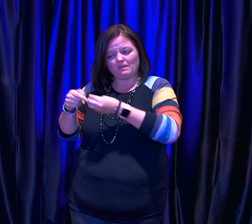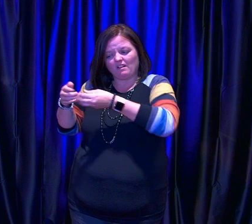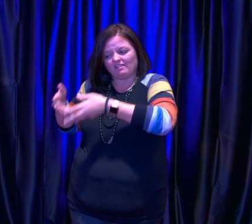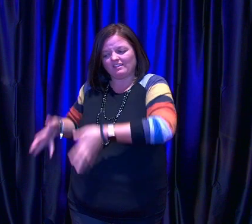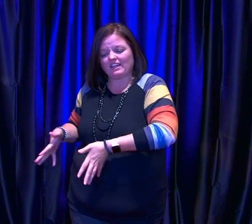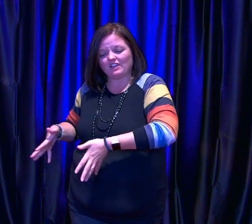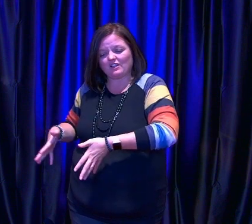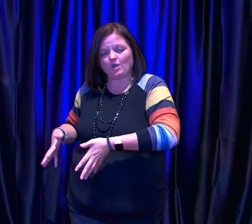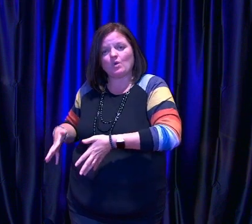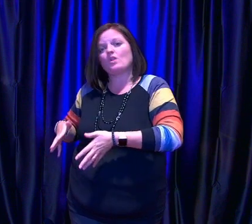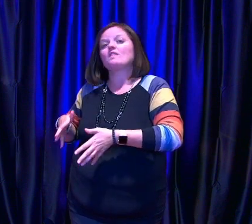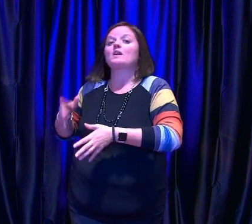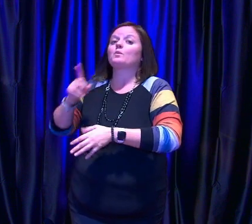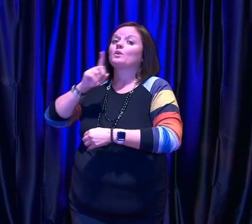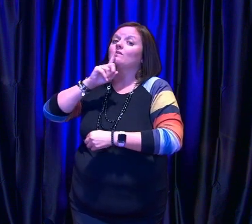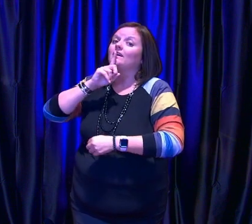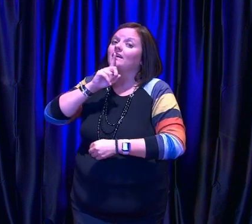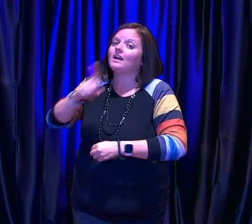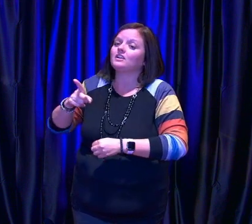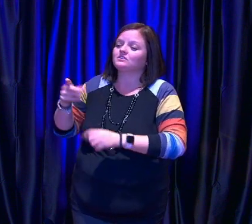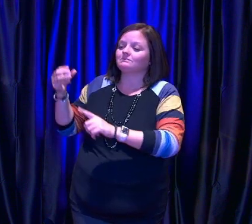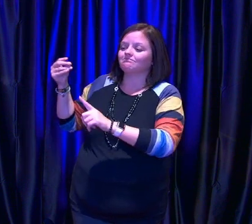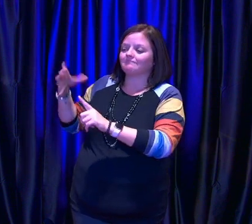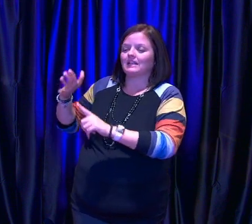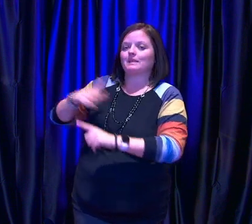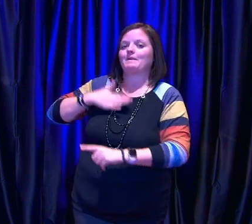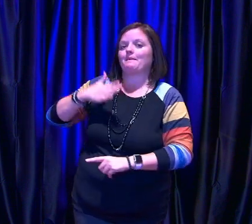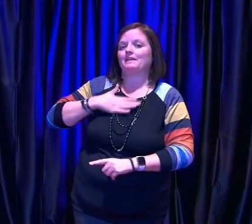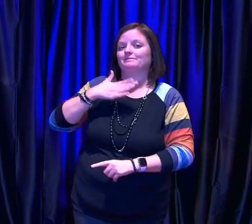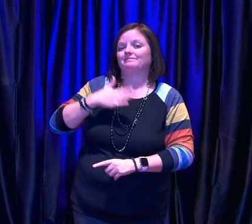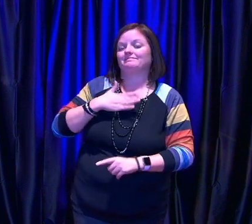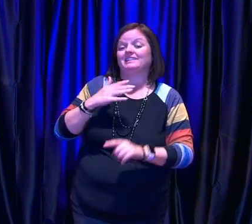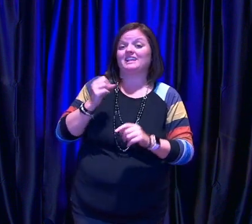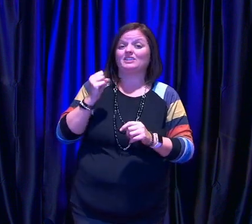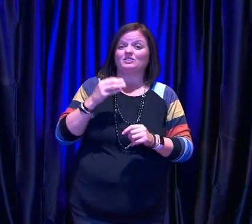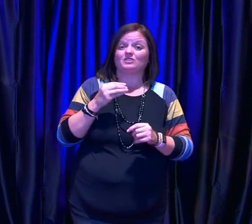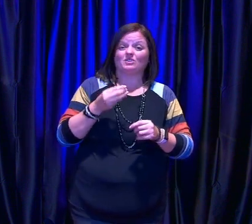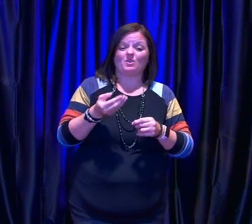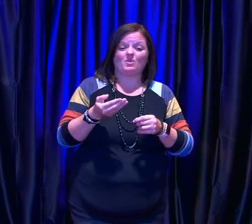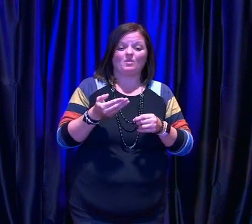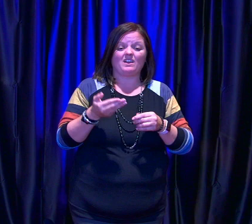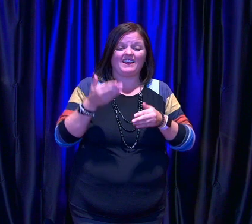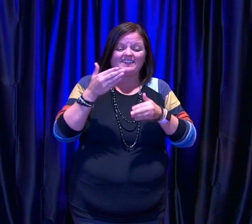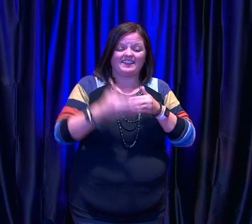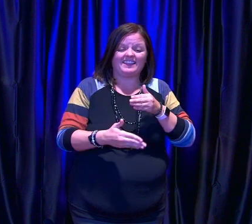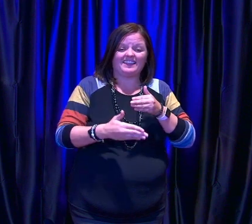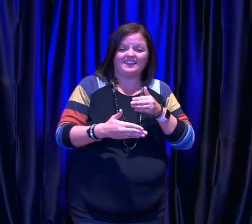that would have actually made them happy and so at the end of life and all the